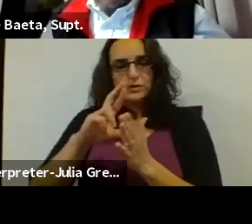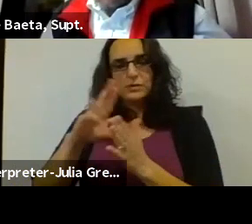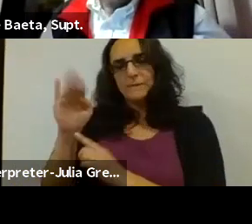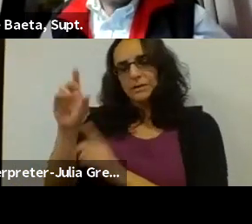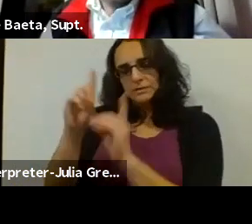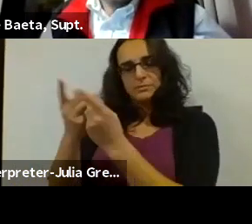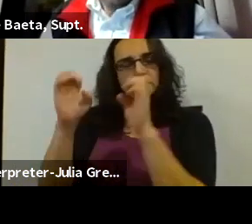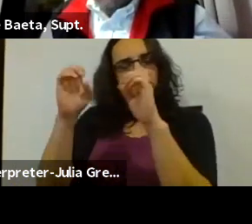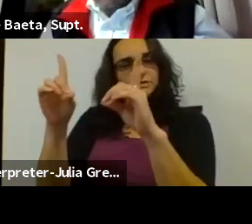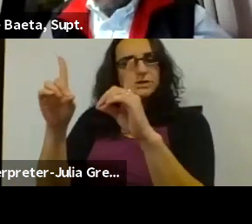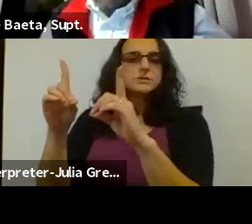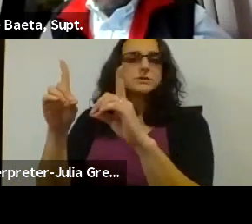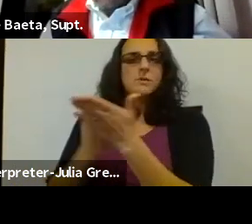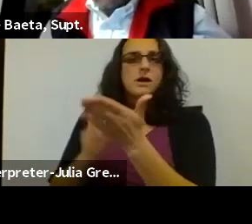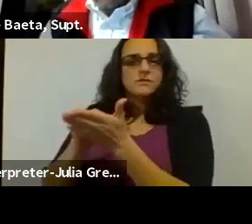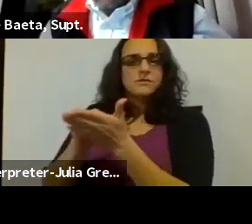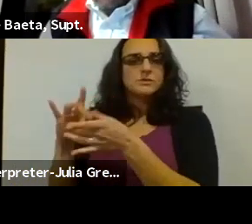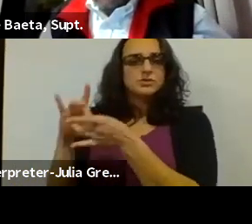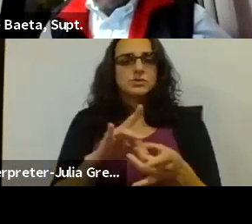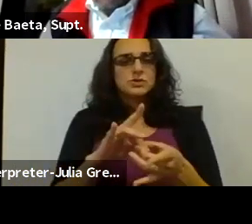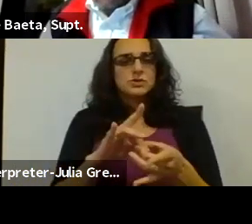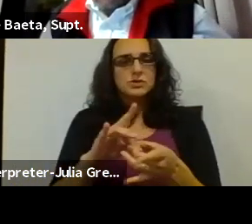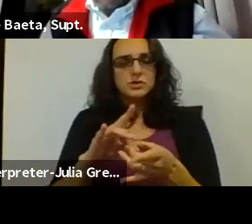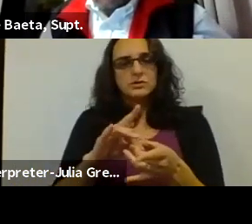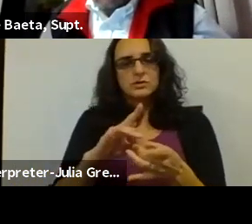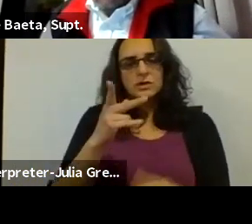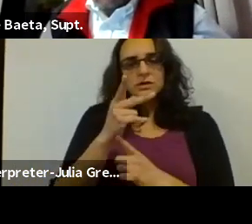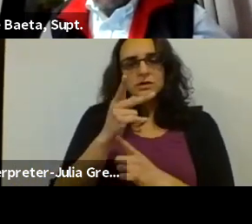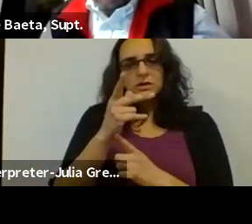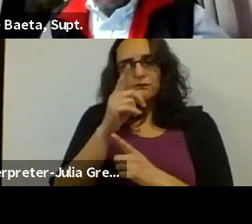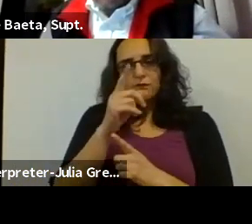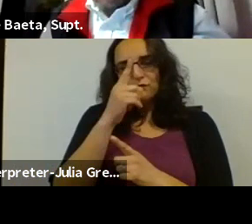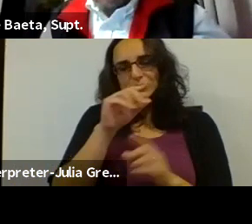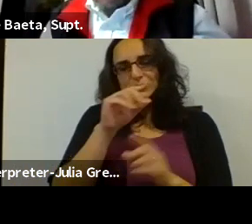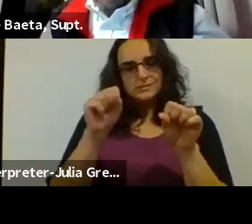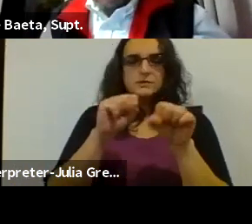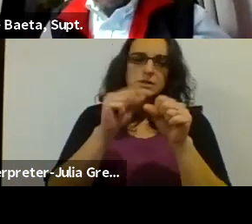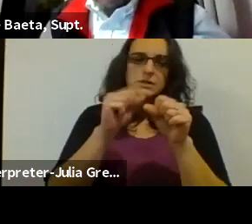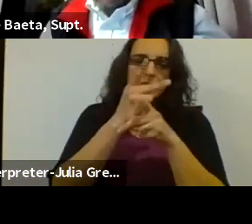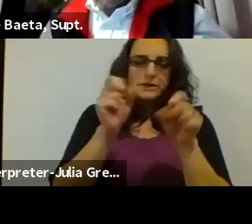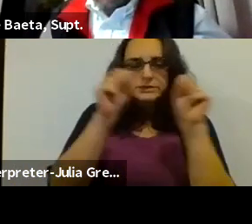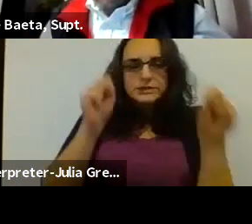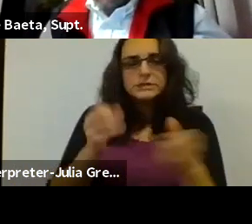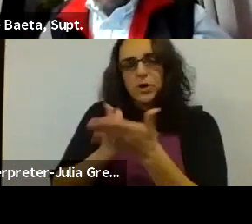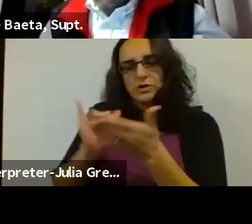Vincent Cerce: And part of that is related to McKinney Vento in the foster care system. So as part of that process, we need to update our policies.